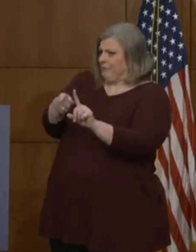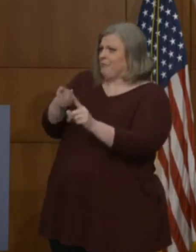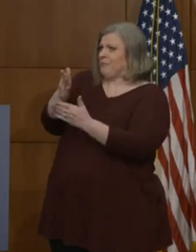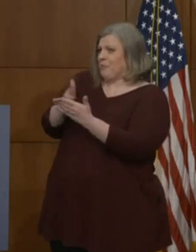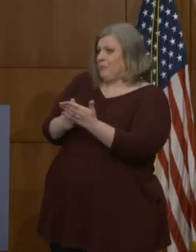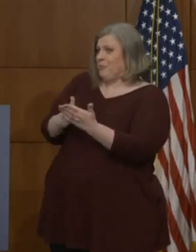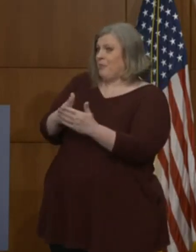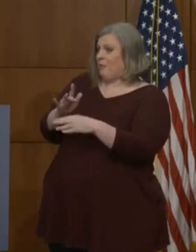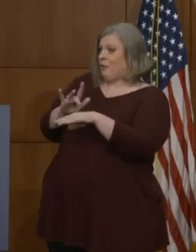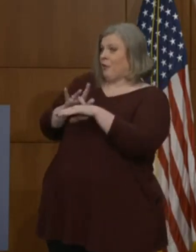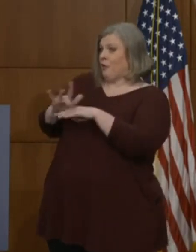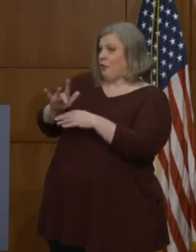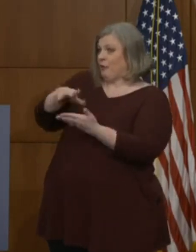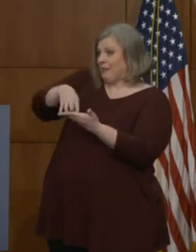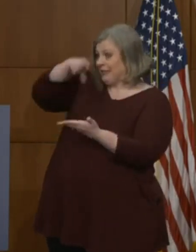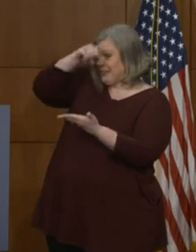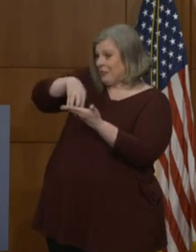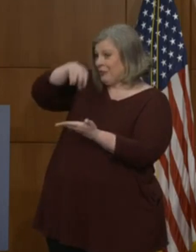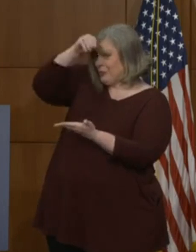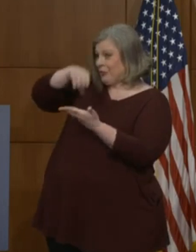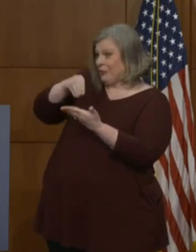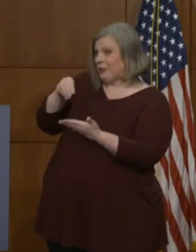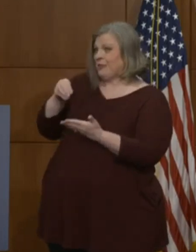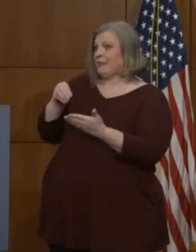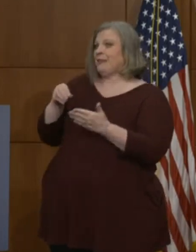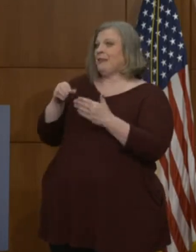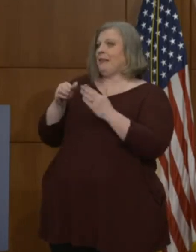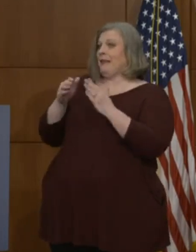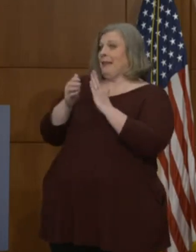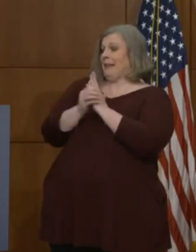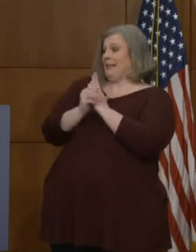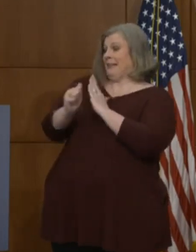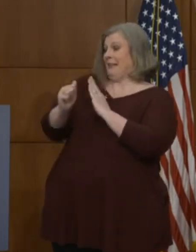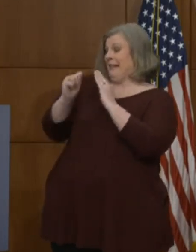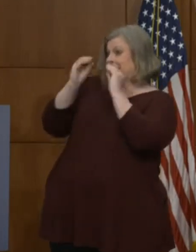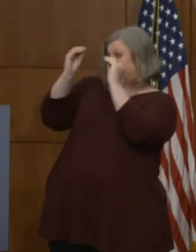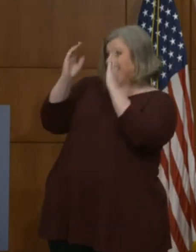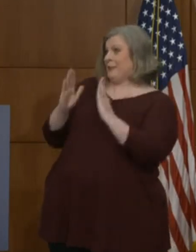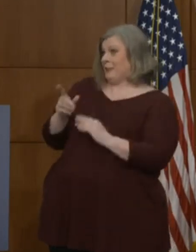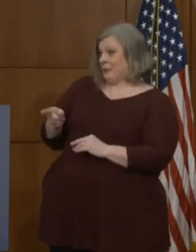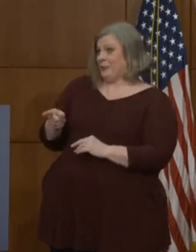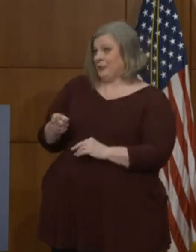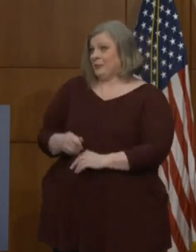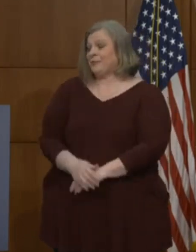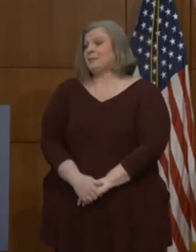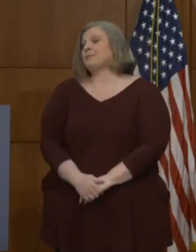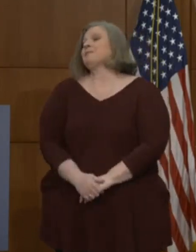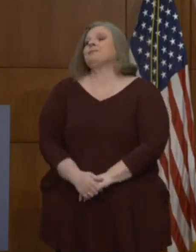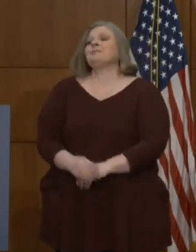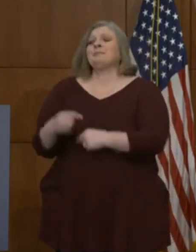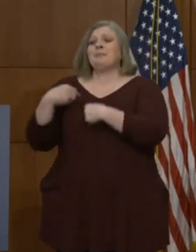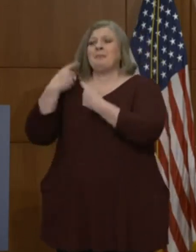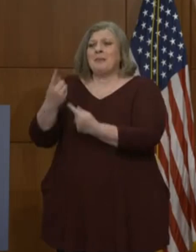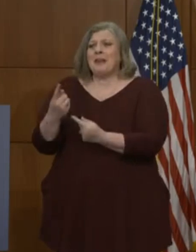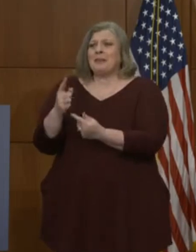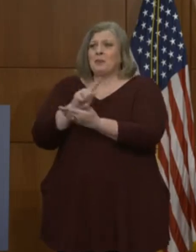VIRGINIA’S EARLY LEARNING SYSTEM IS ARE TALENTED SYSTEM IS ARE TALENTED SUPERHERO EDUCATORS AND THESE SUPERHERO EDUCATORS AND THESE PAST FEW WEEKS HAVE MADE THAT.